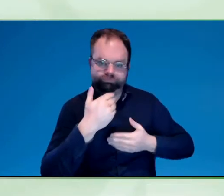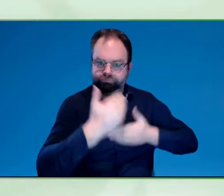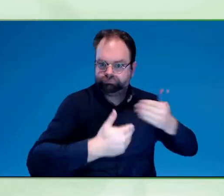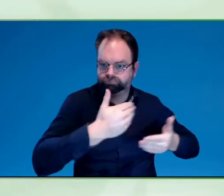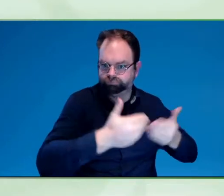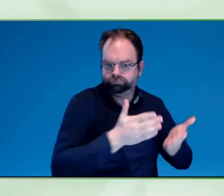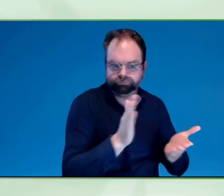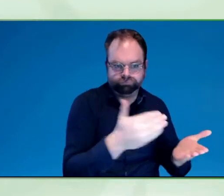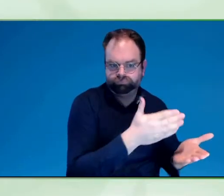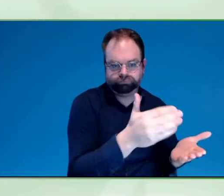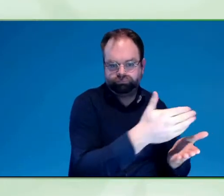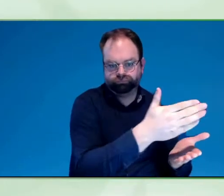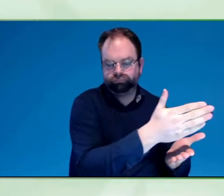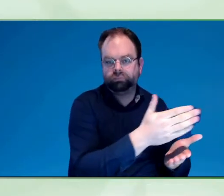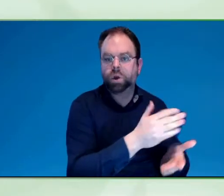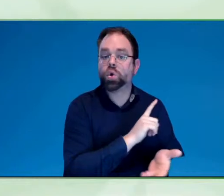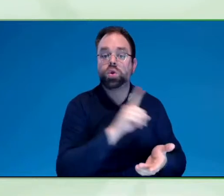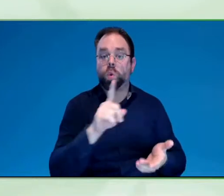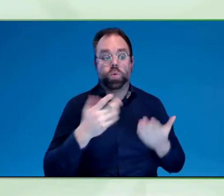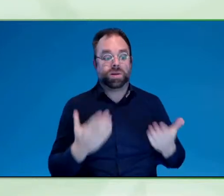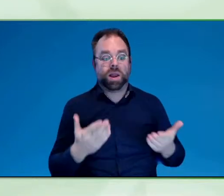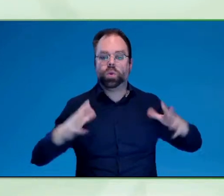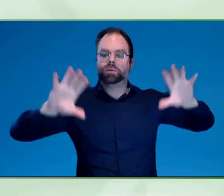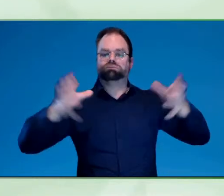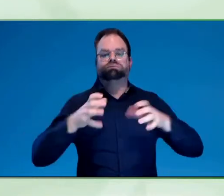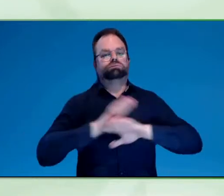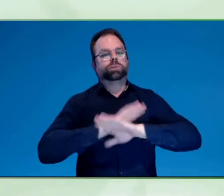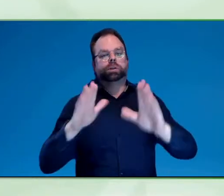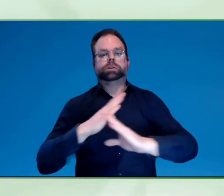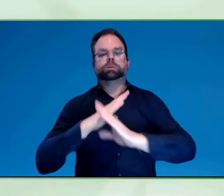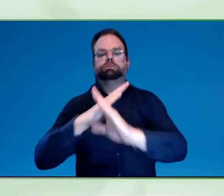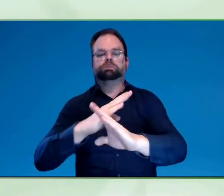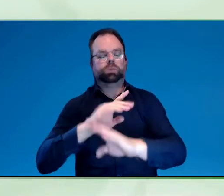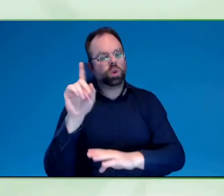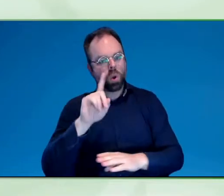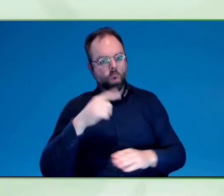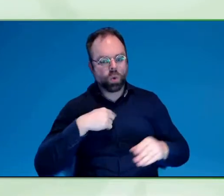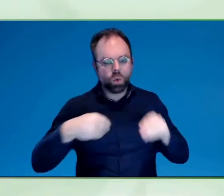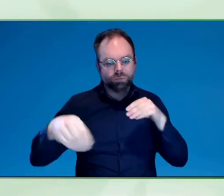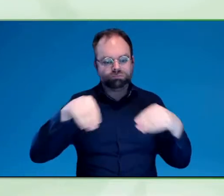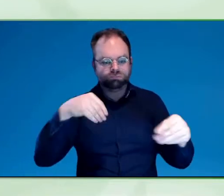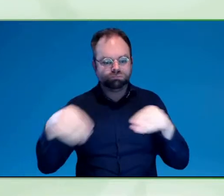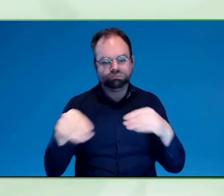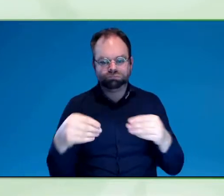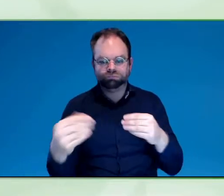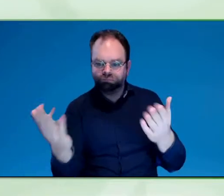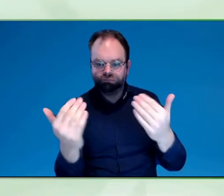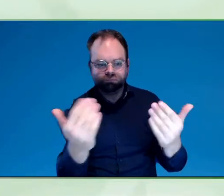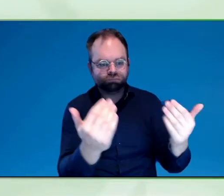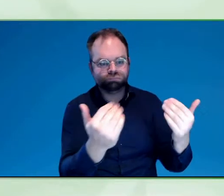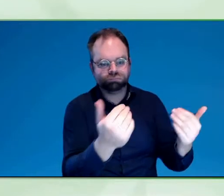I agree with that and I will close a discussion with that.